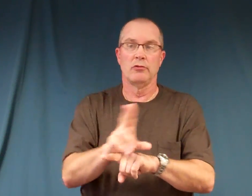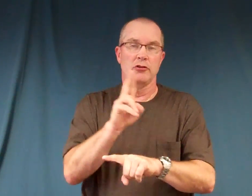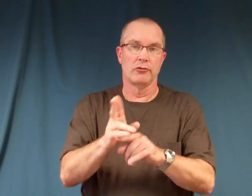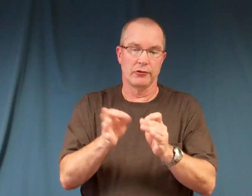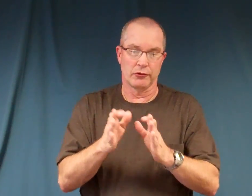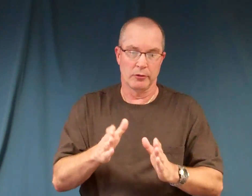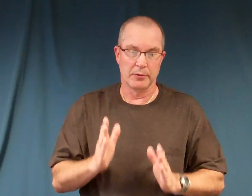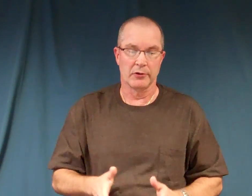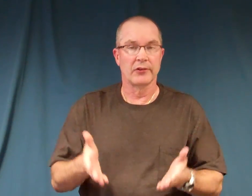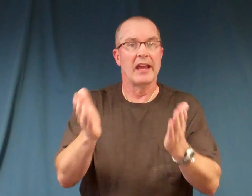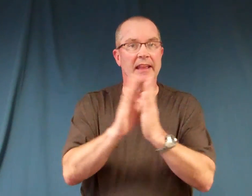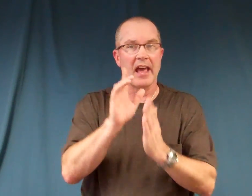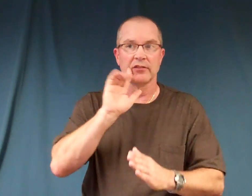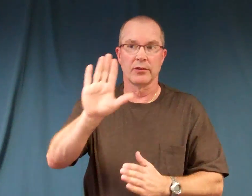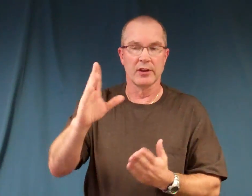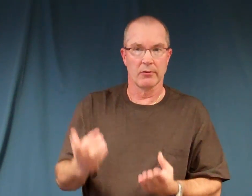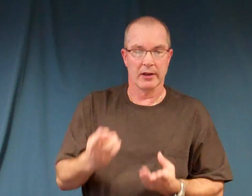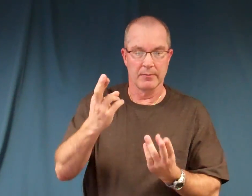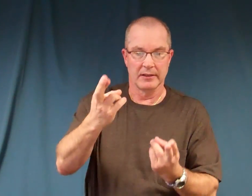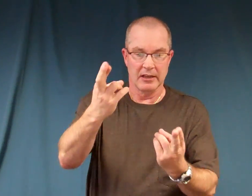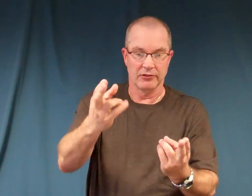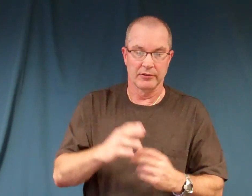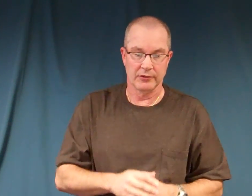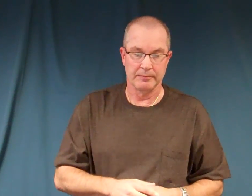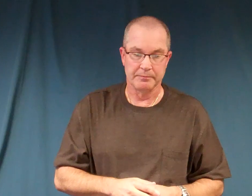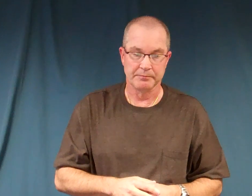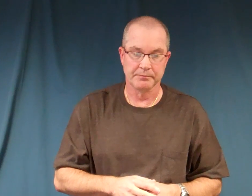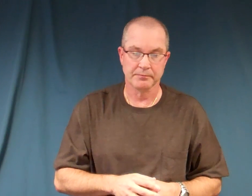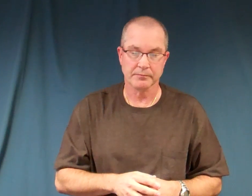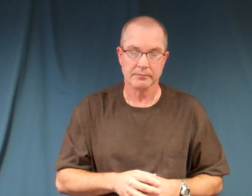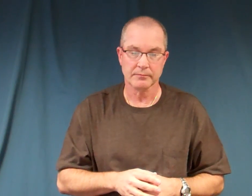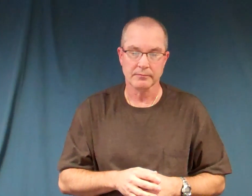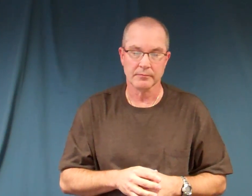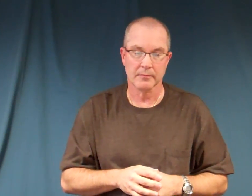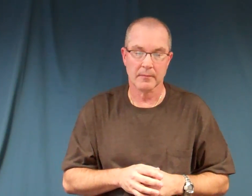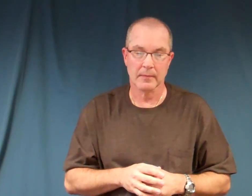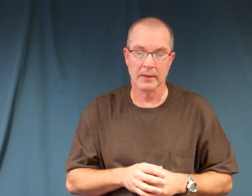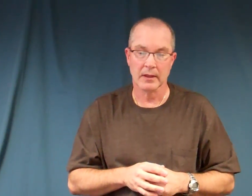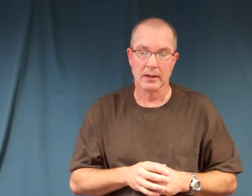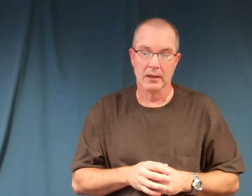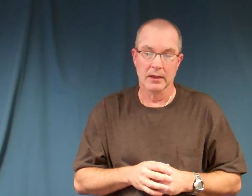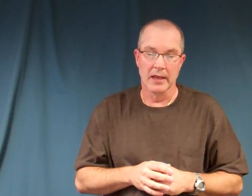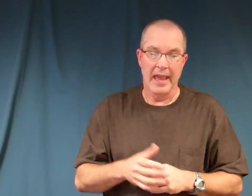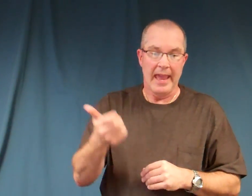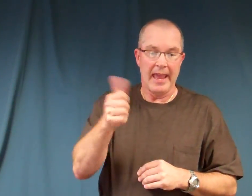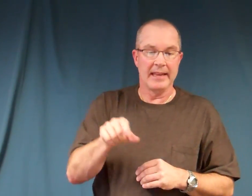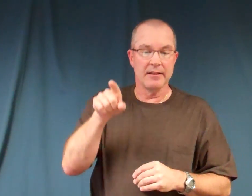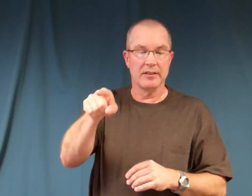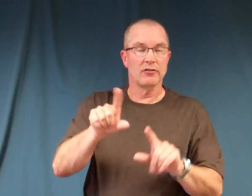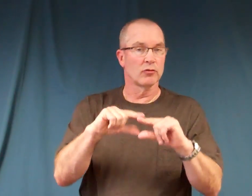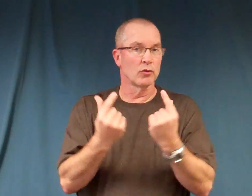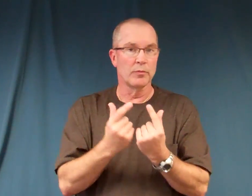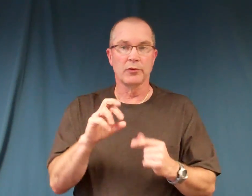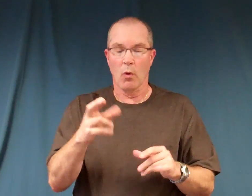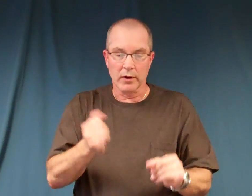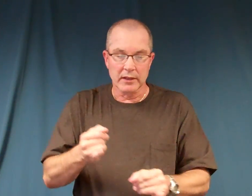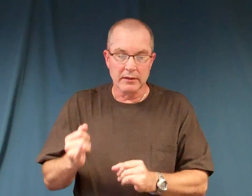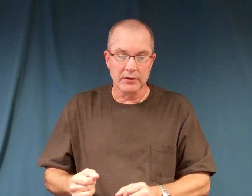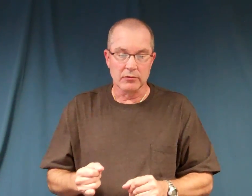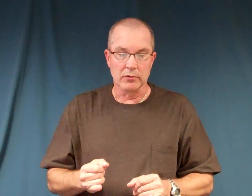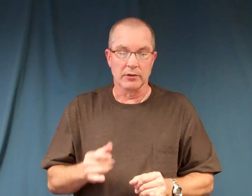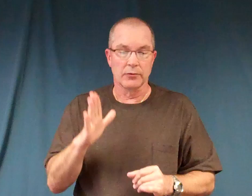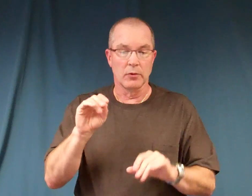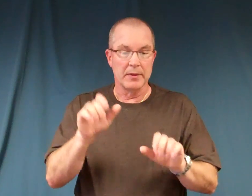who use interpreters and ask for their recommendations. Any of these groups or individuals will be